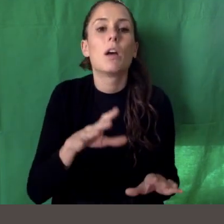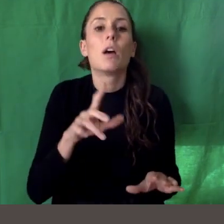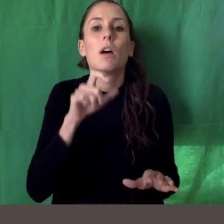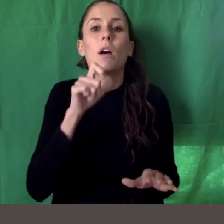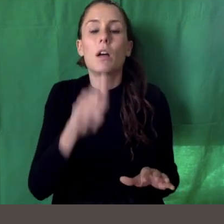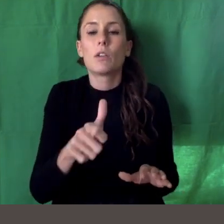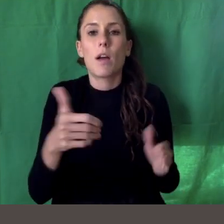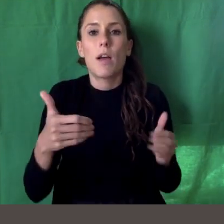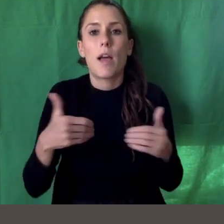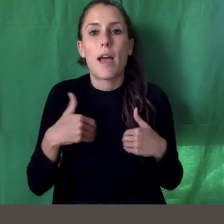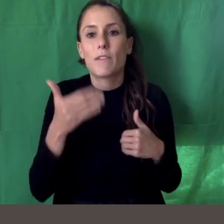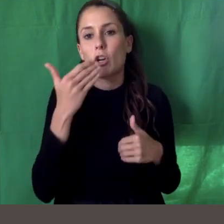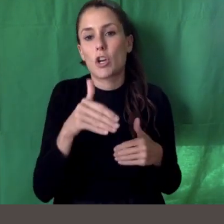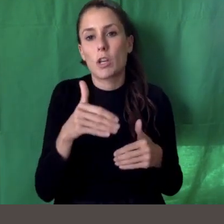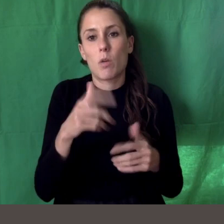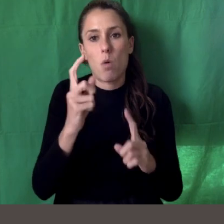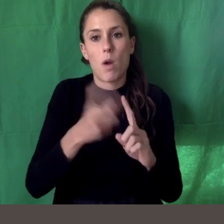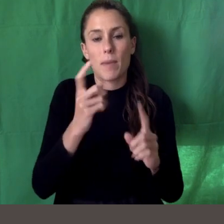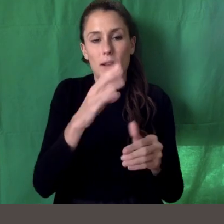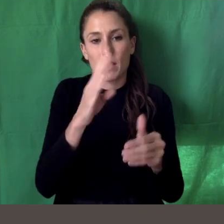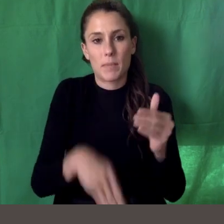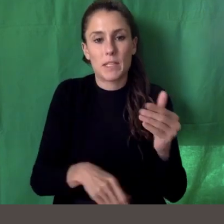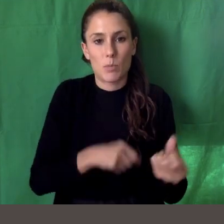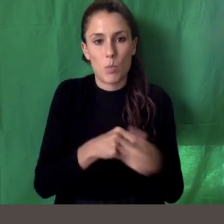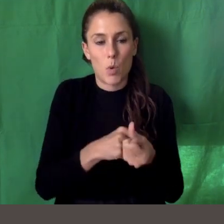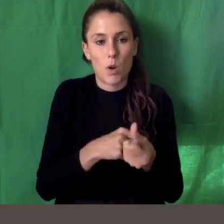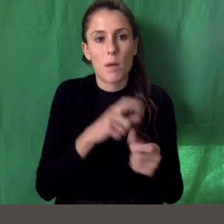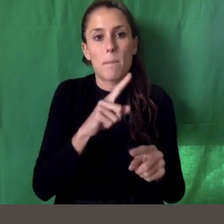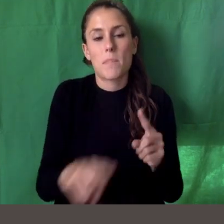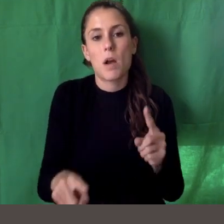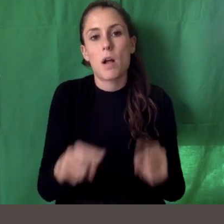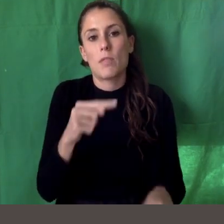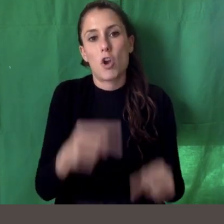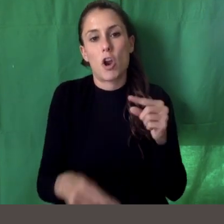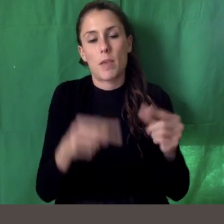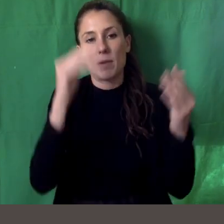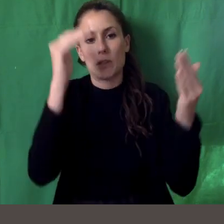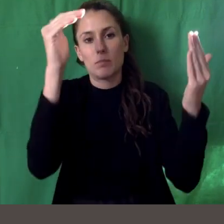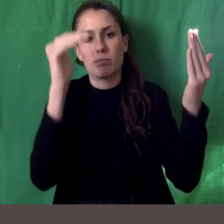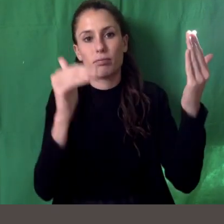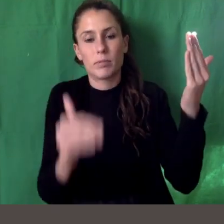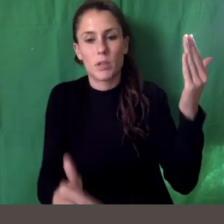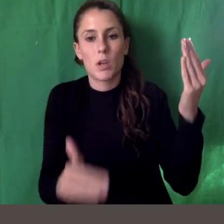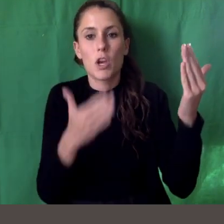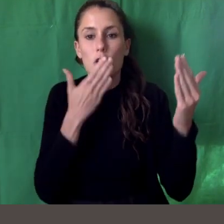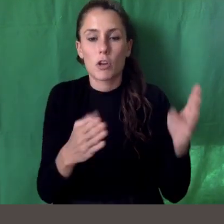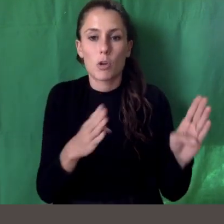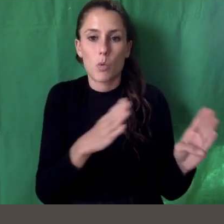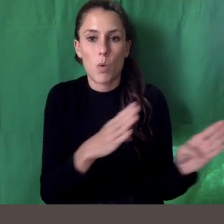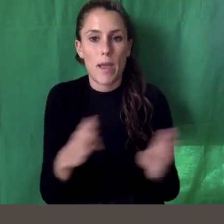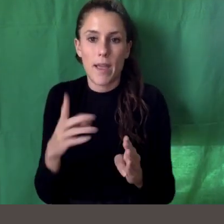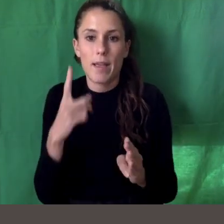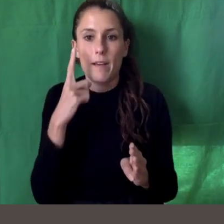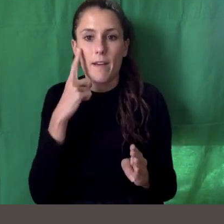since it doesn't have good autocomplete support but the arguments are laid out in a way friendlier